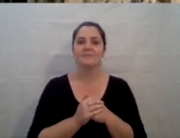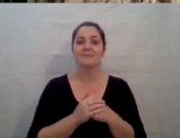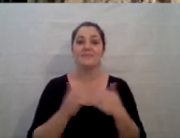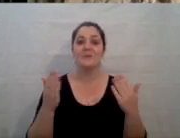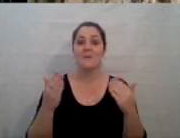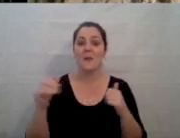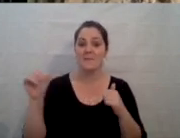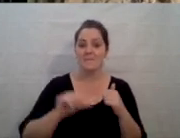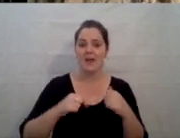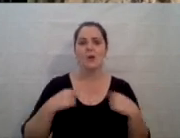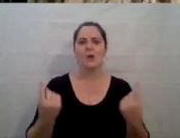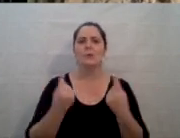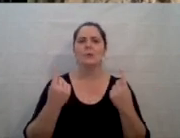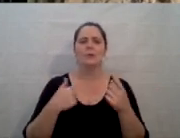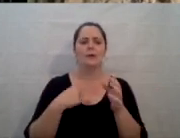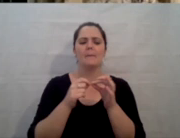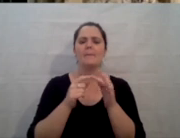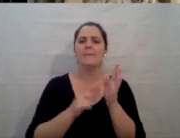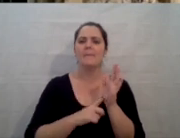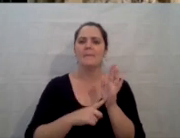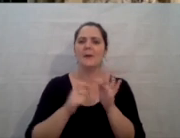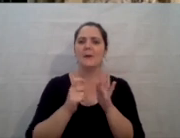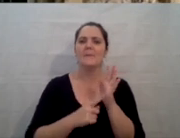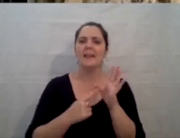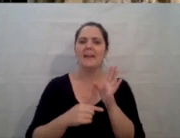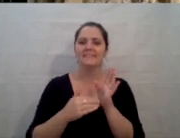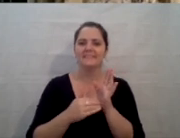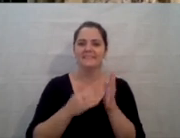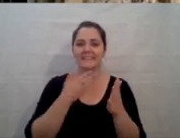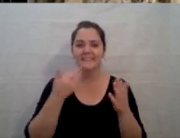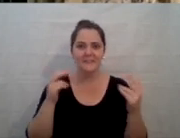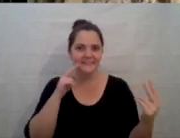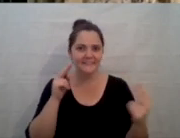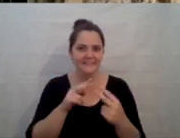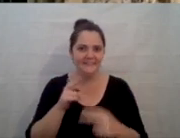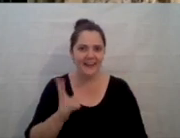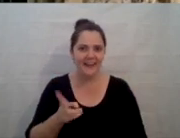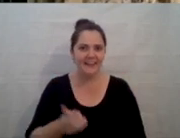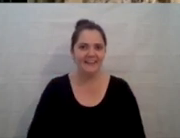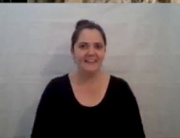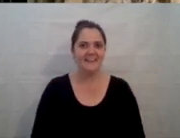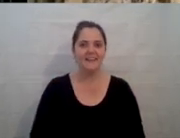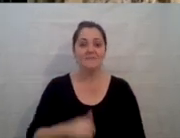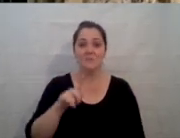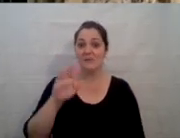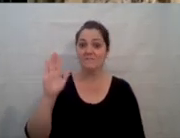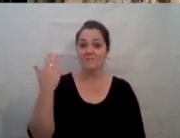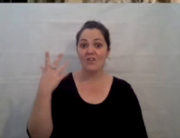My name is Bill Platz and I'm pleased to see you again. For any of you who joined me in my workshops in June, welcome